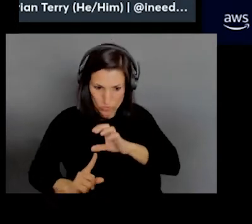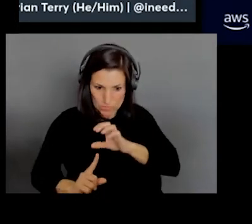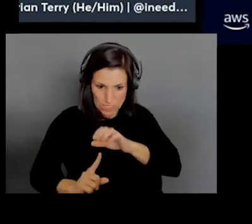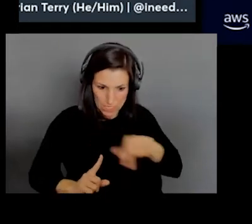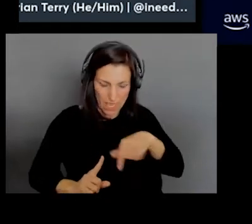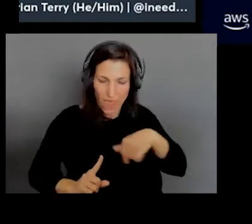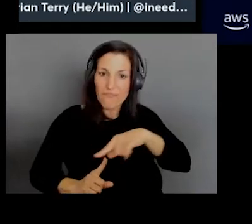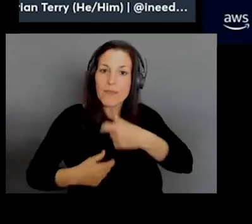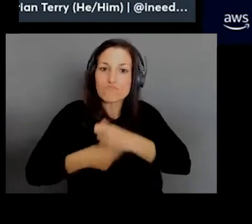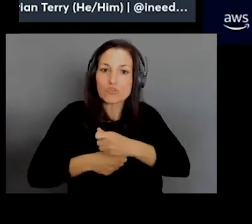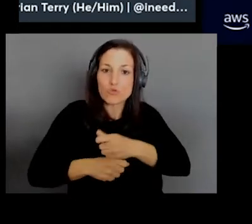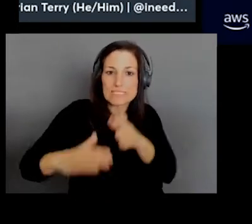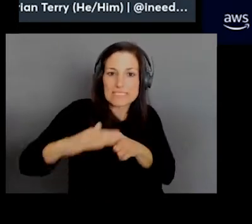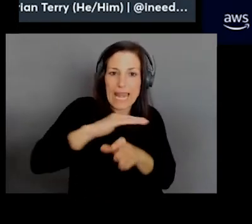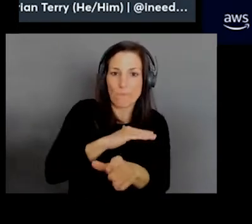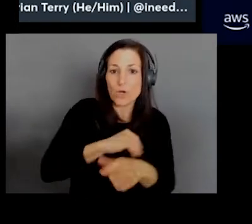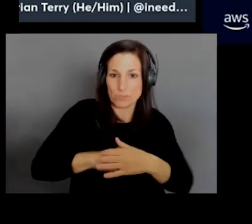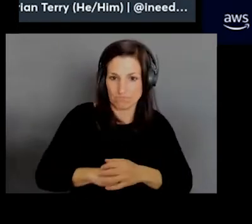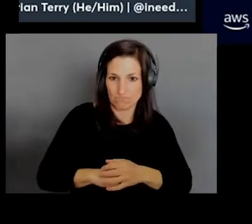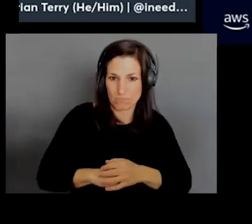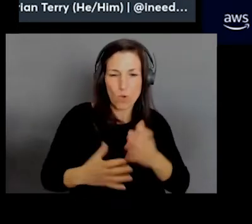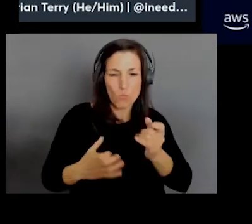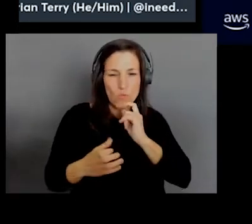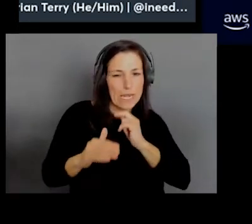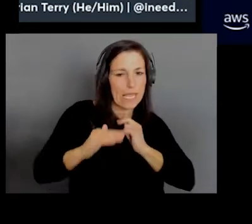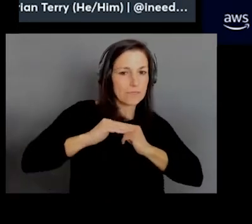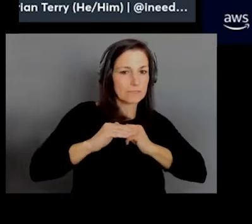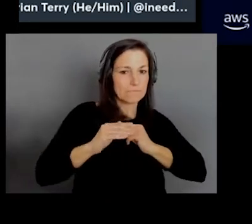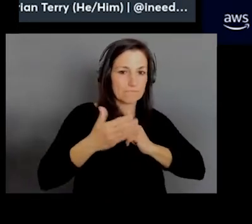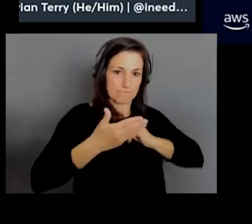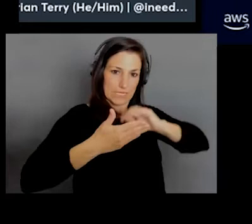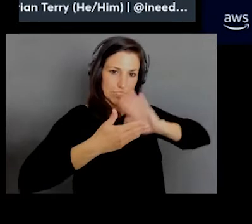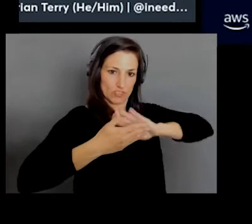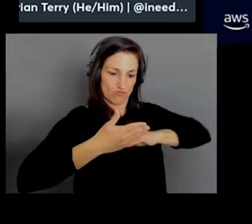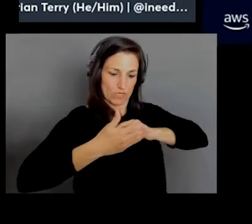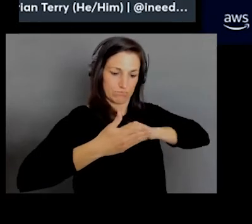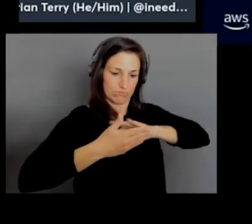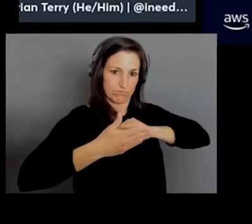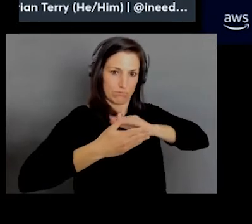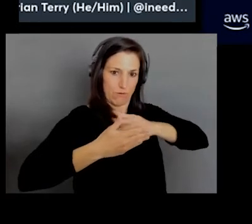So we want some discreet flow of activities. And that's what we would call an Orchestrated Workflow.